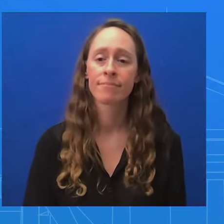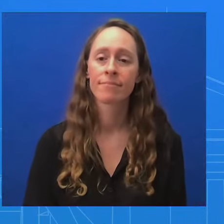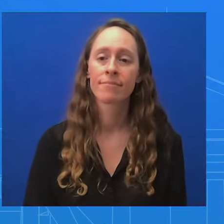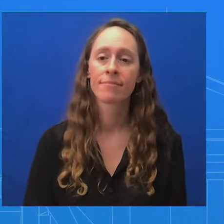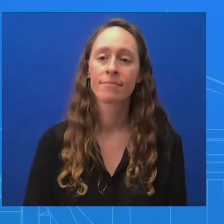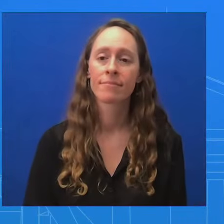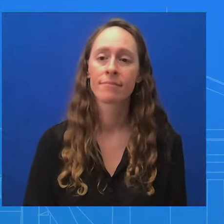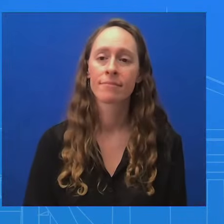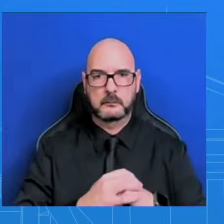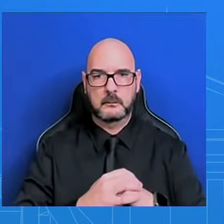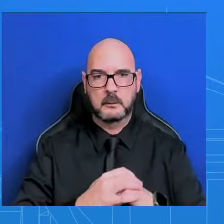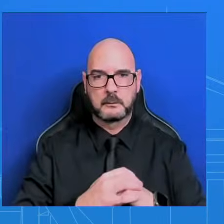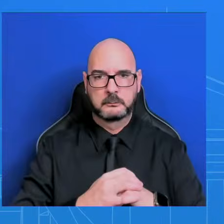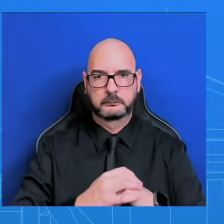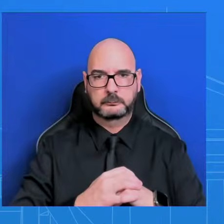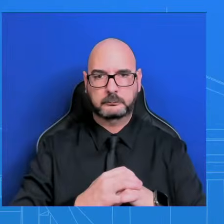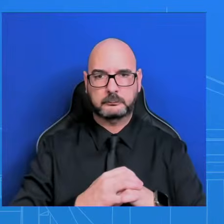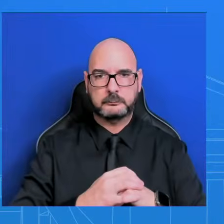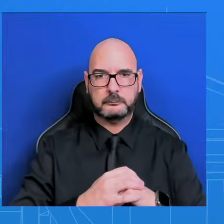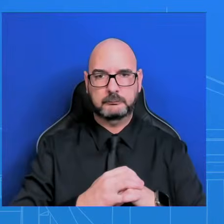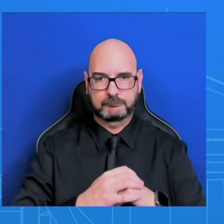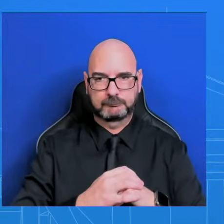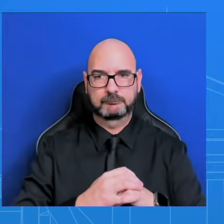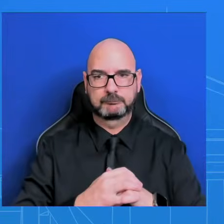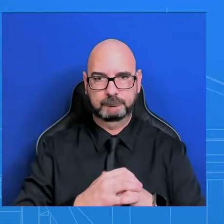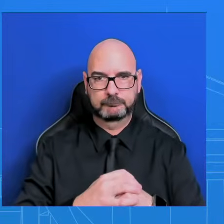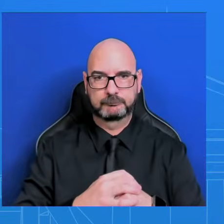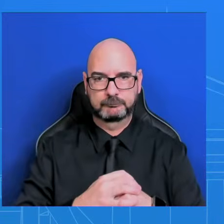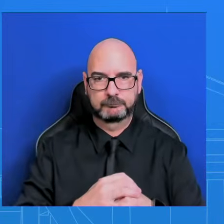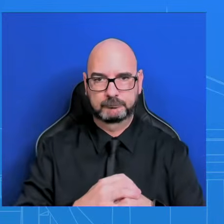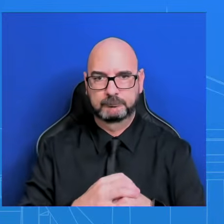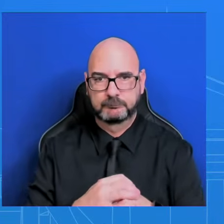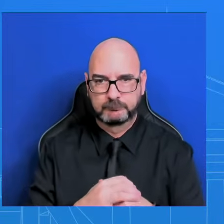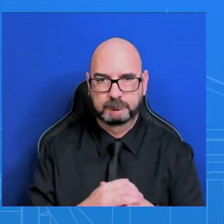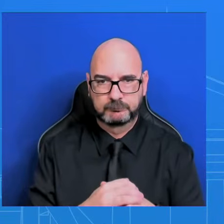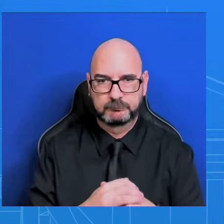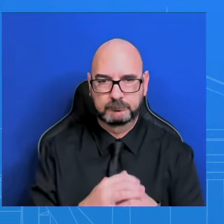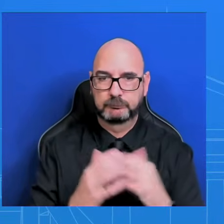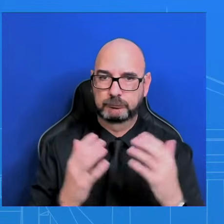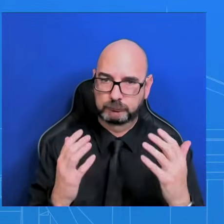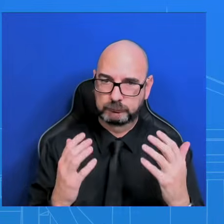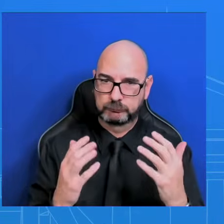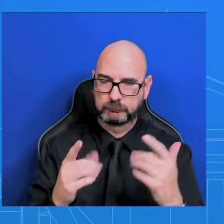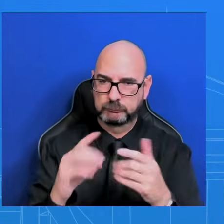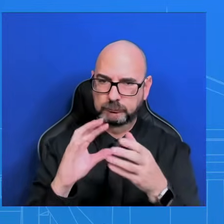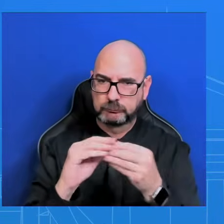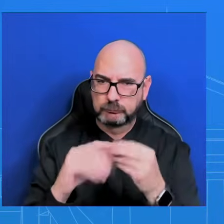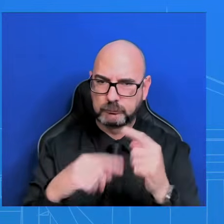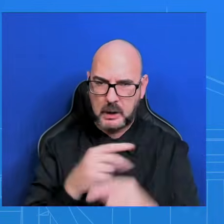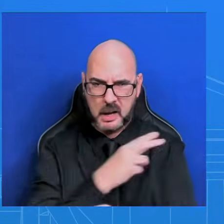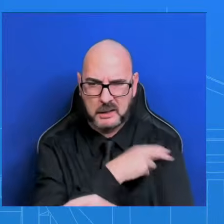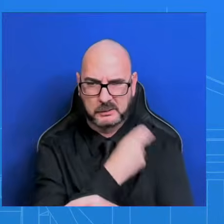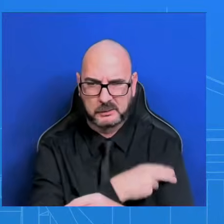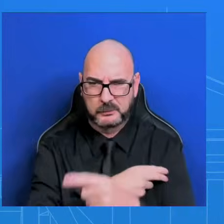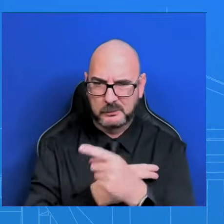to appear publicly before them next month for failing to disclose his hospitalization. Would the White House support the Secretary testifying publicly?